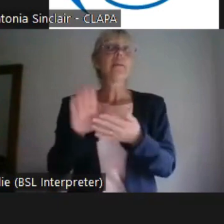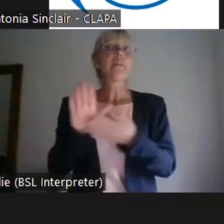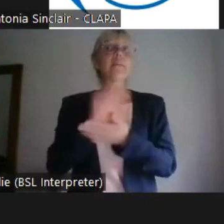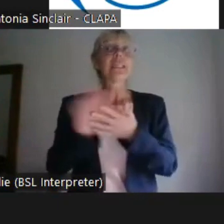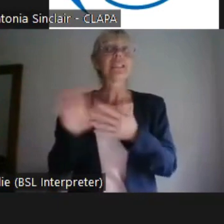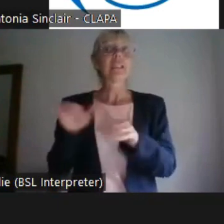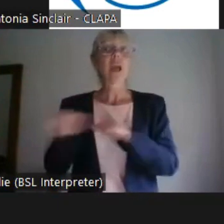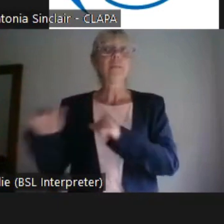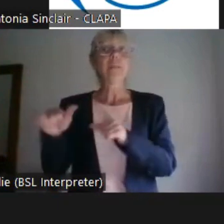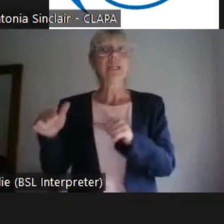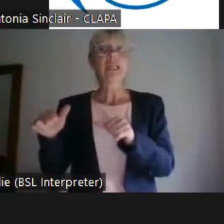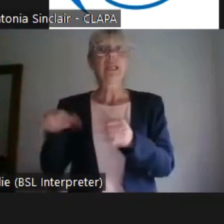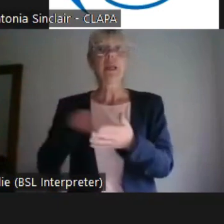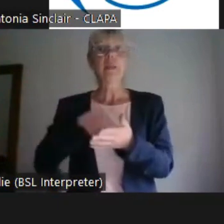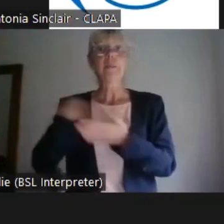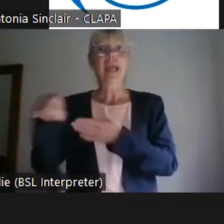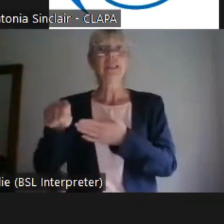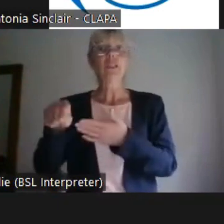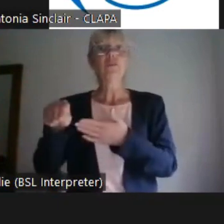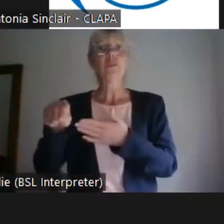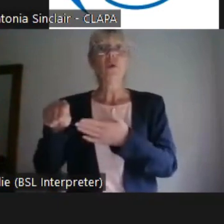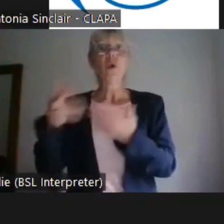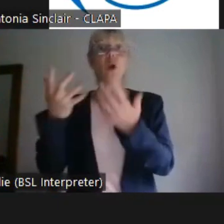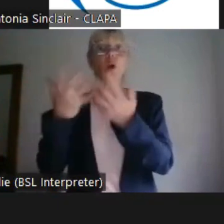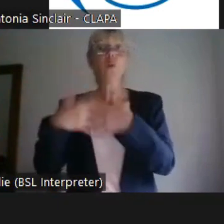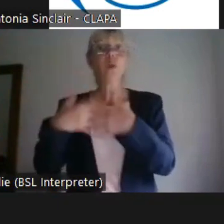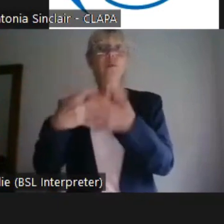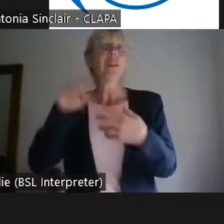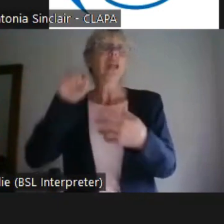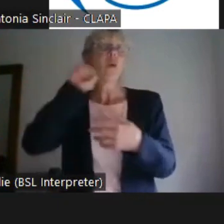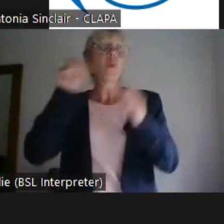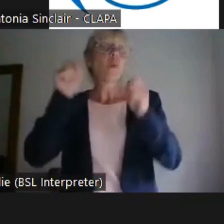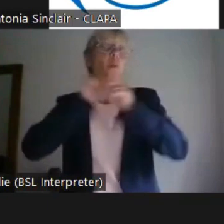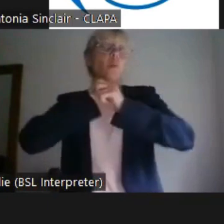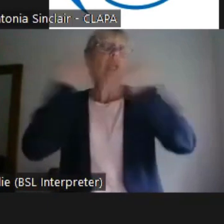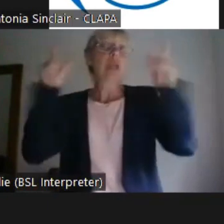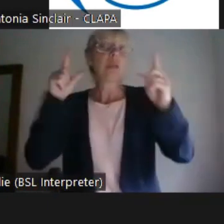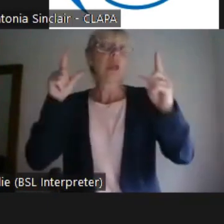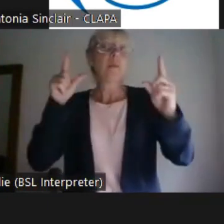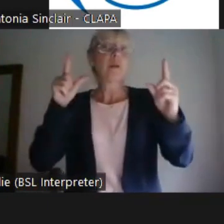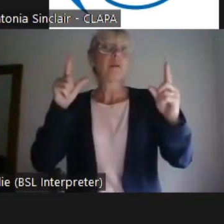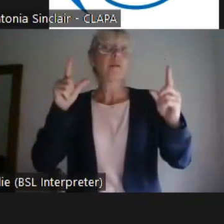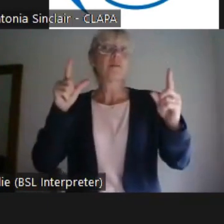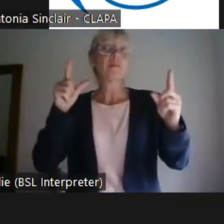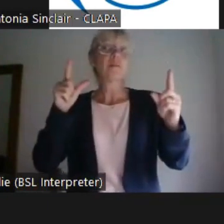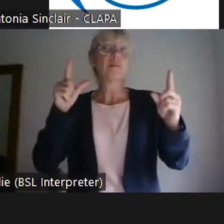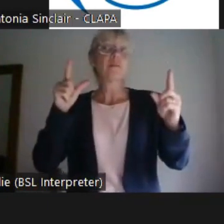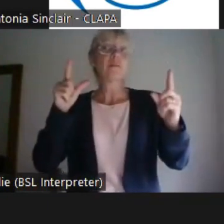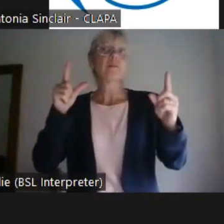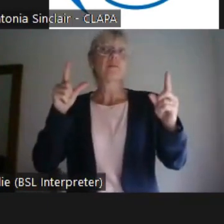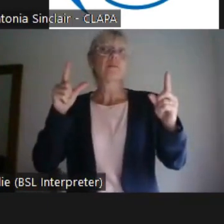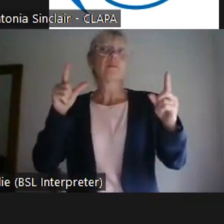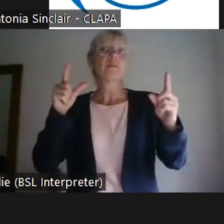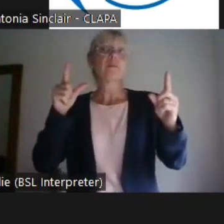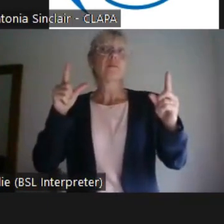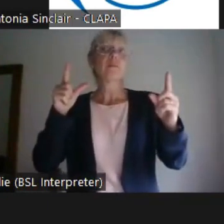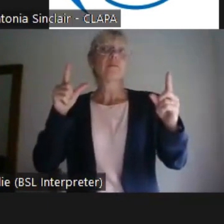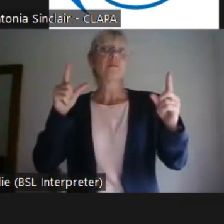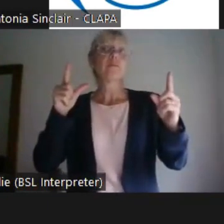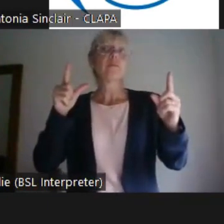for a device that would wake me up um rather than um rather than me having hearing aids in